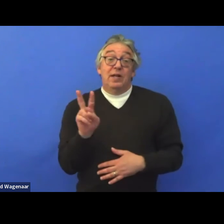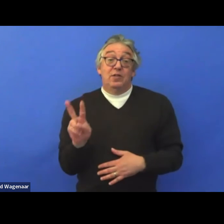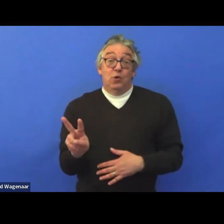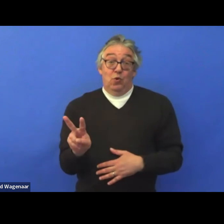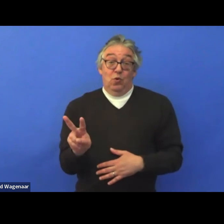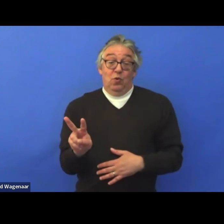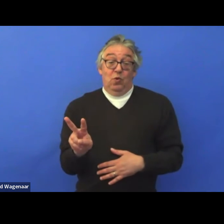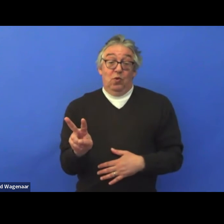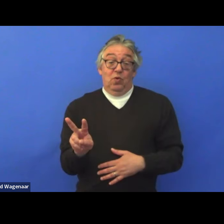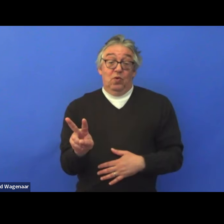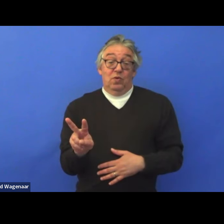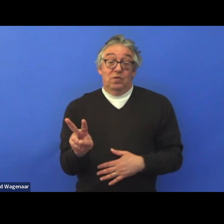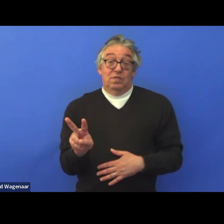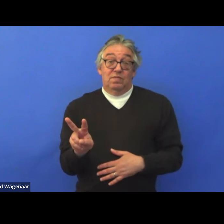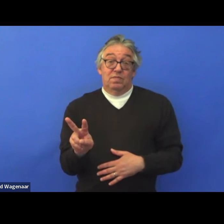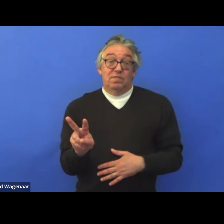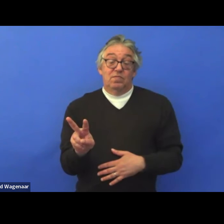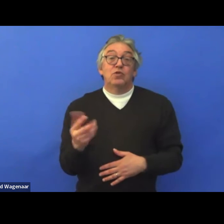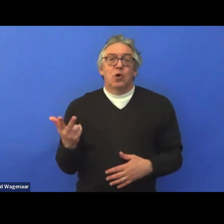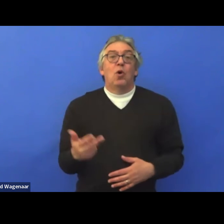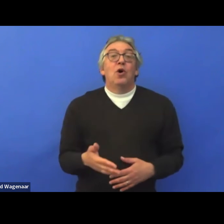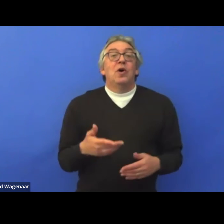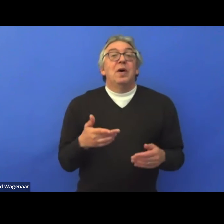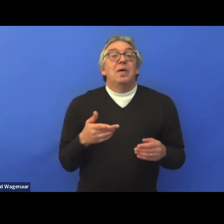So, through these activities we learned a lot about designing